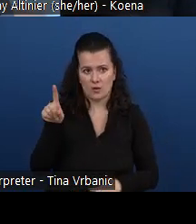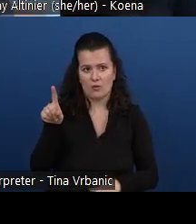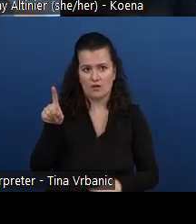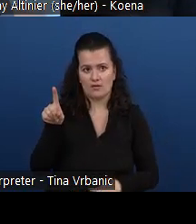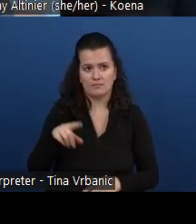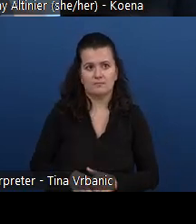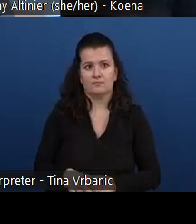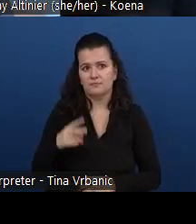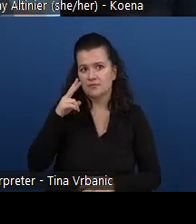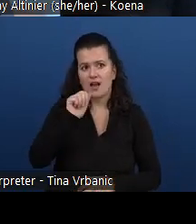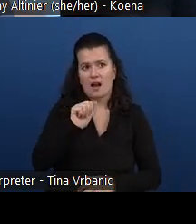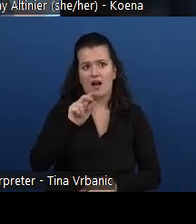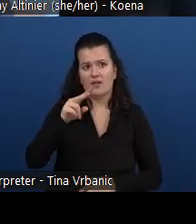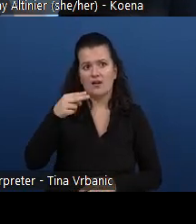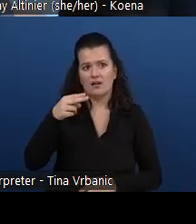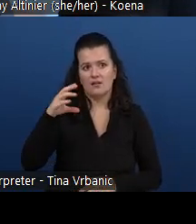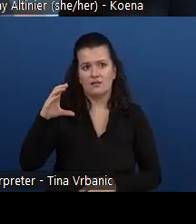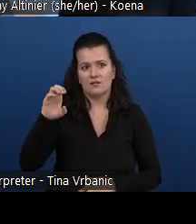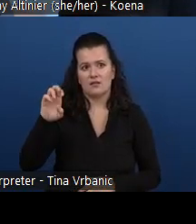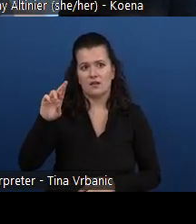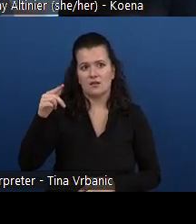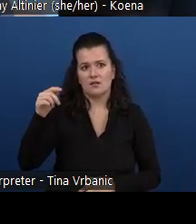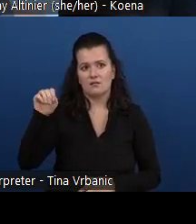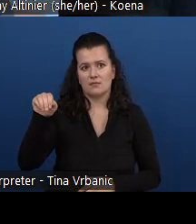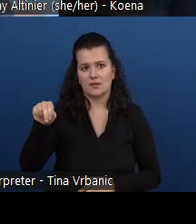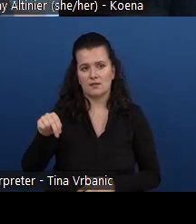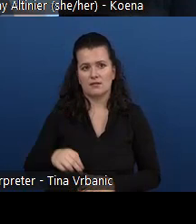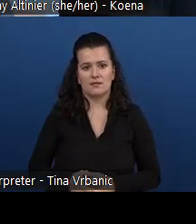So that's a question.